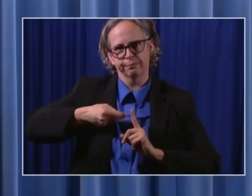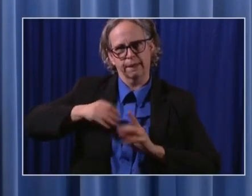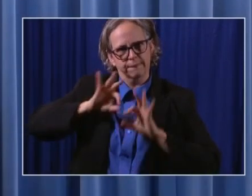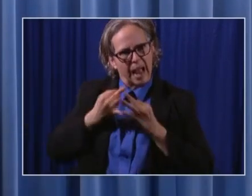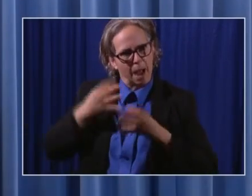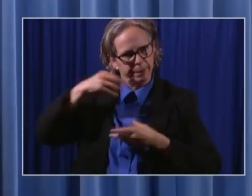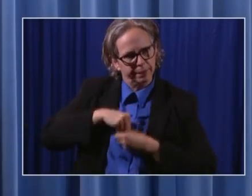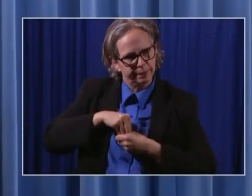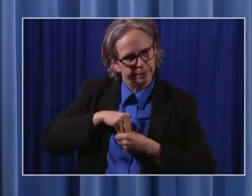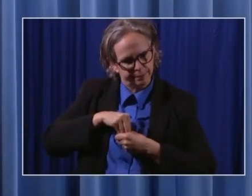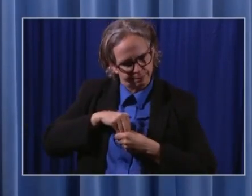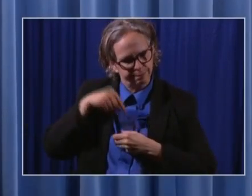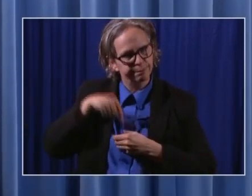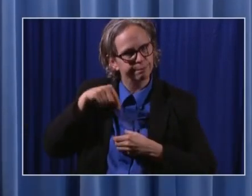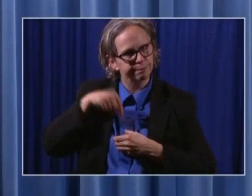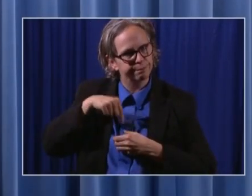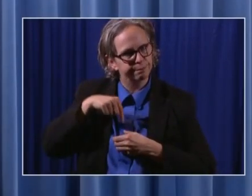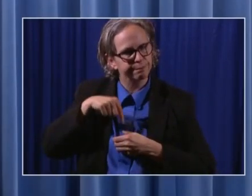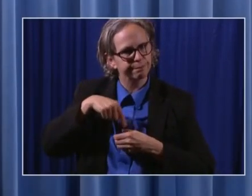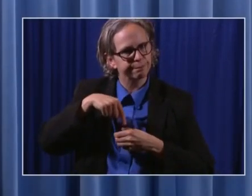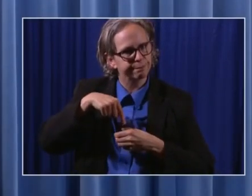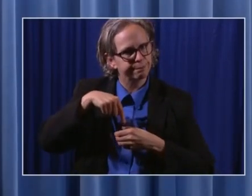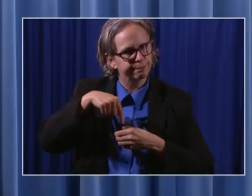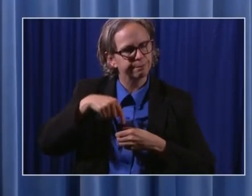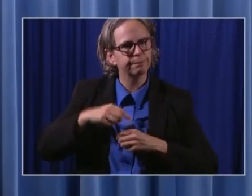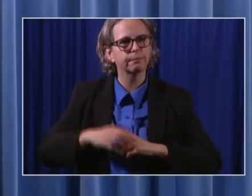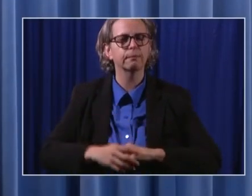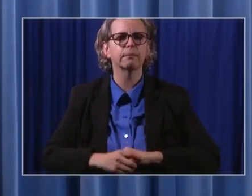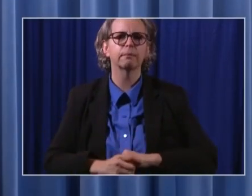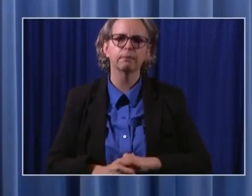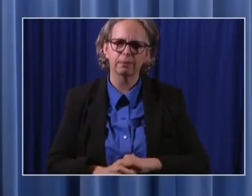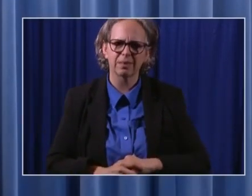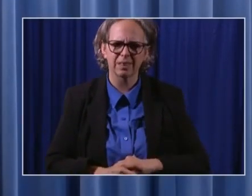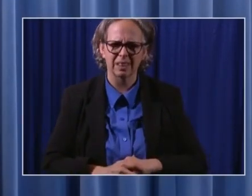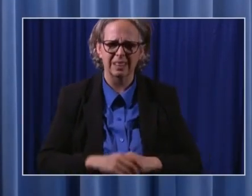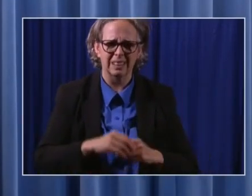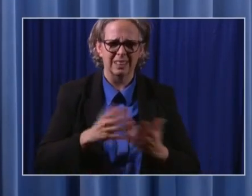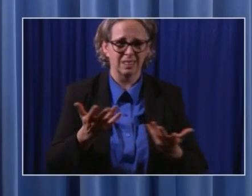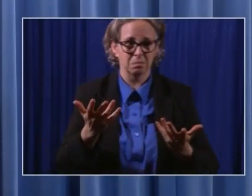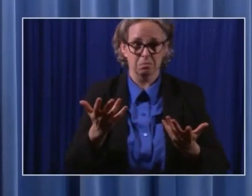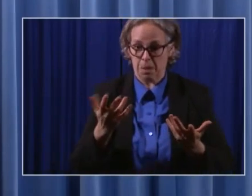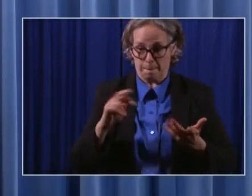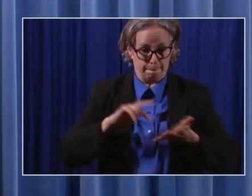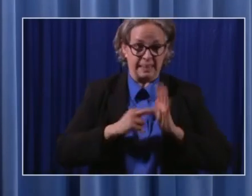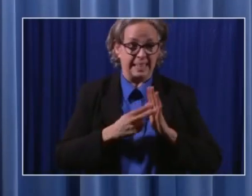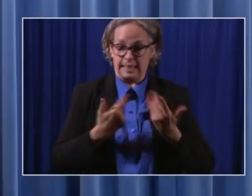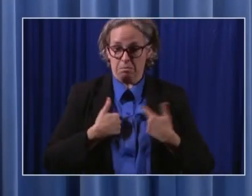ANOTHER COUNTY SAID THAT WHAT THEY ARE STAYING IS A THING IS A LOT OF FAMILY SPREAD. ONE MEMBER GETS THE VIRUS AND